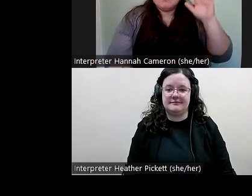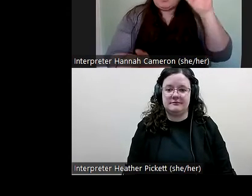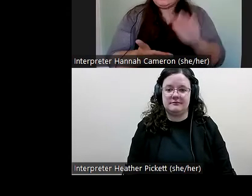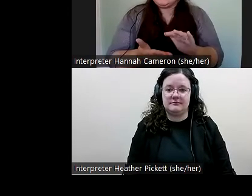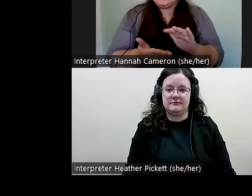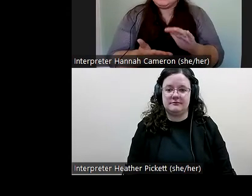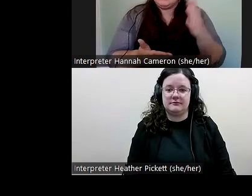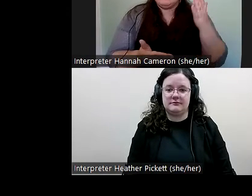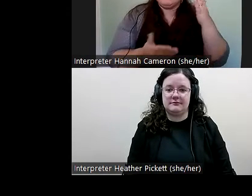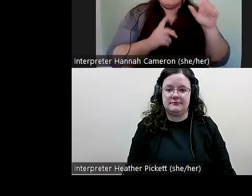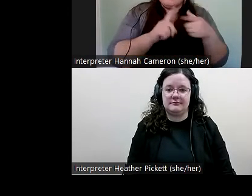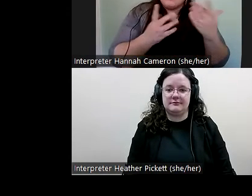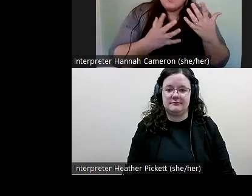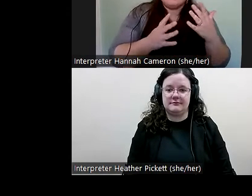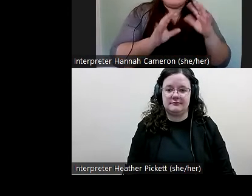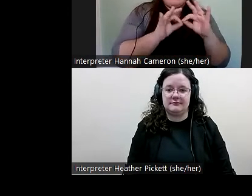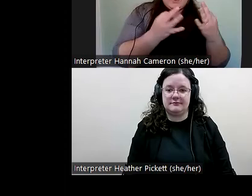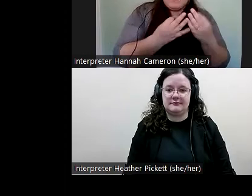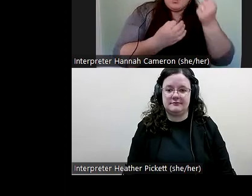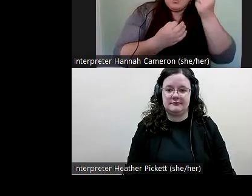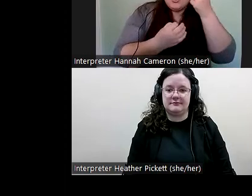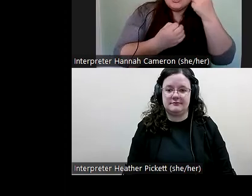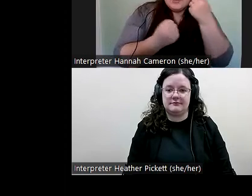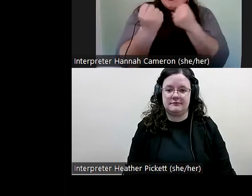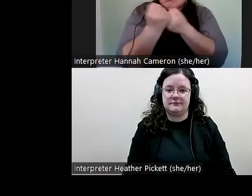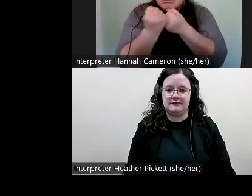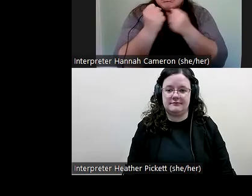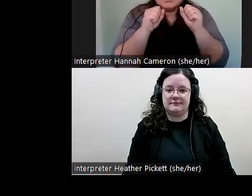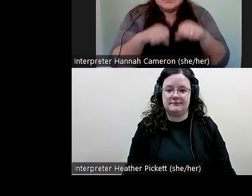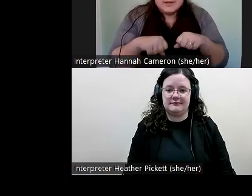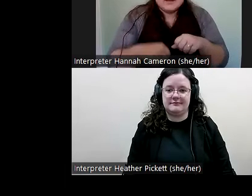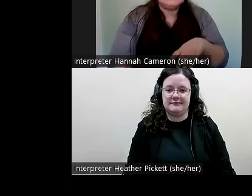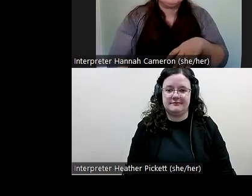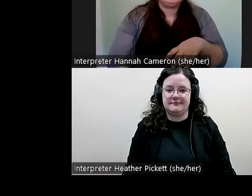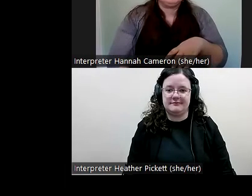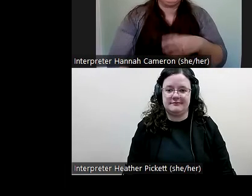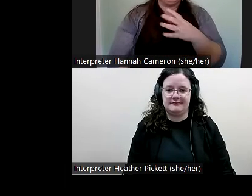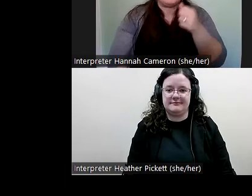and understand what's going on um and then just a reminder that people families might feel isolated